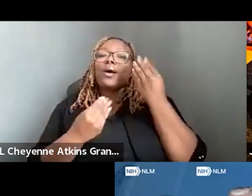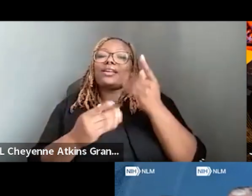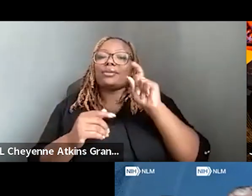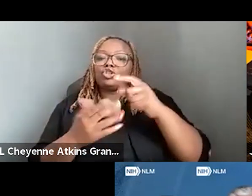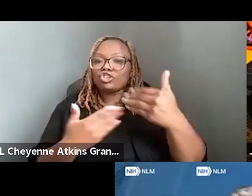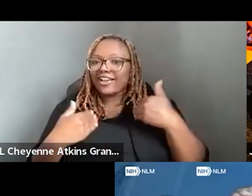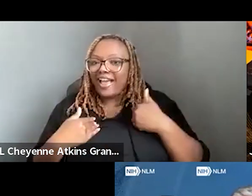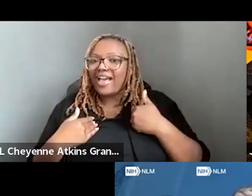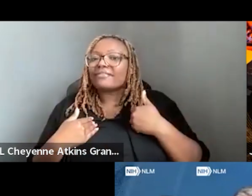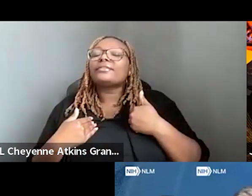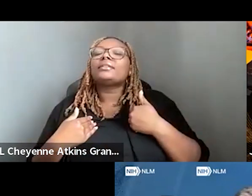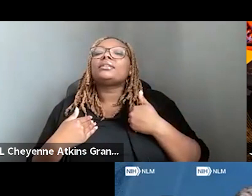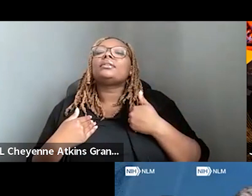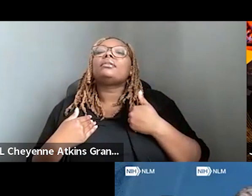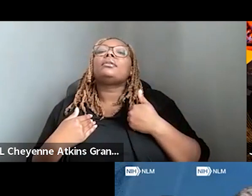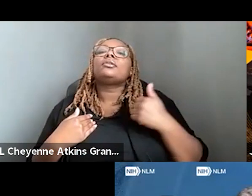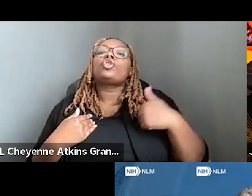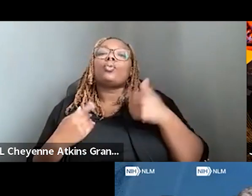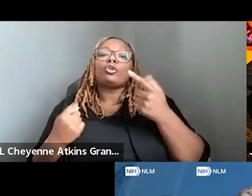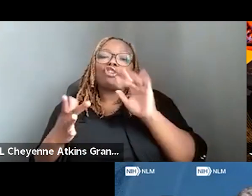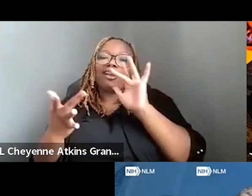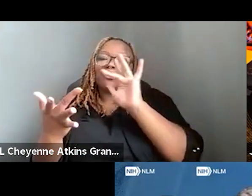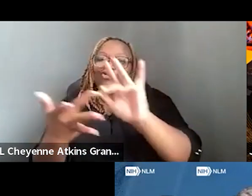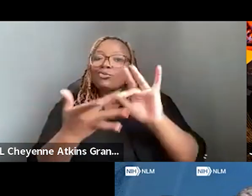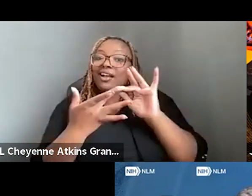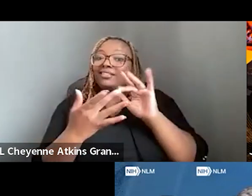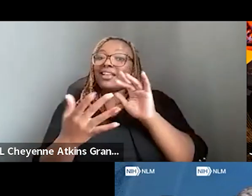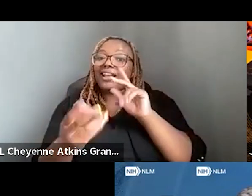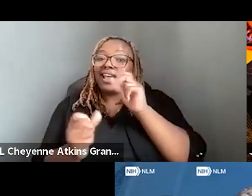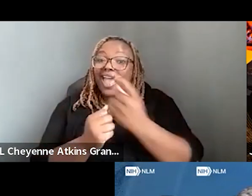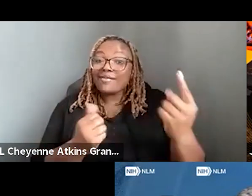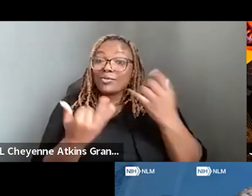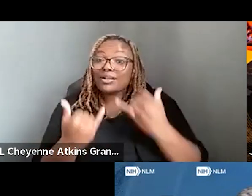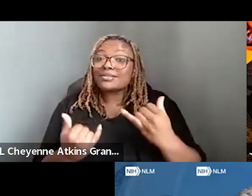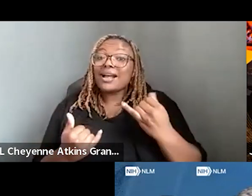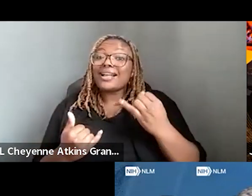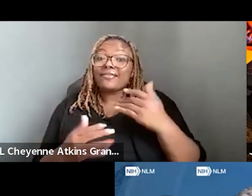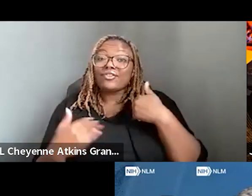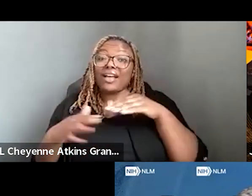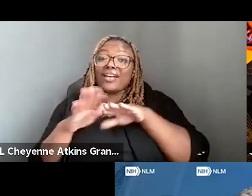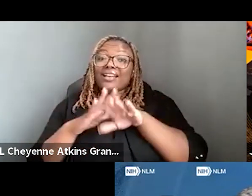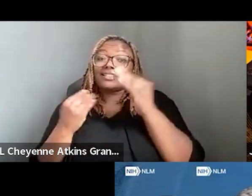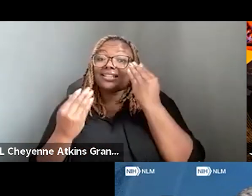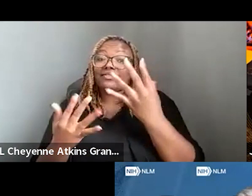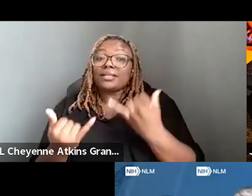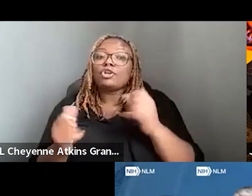So this is why we're trying to reach out to people now. If you have access to this information, you should download it now.